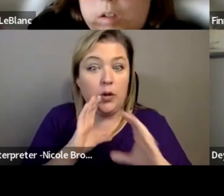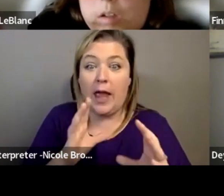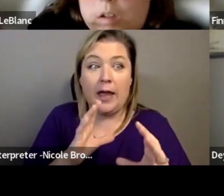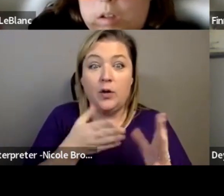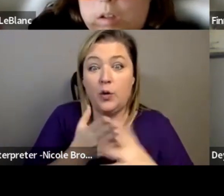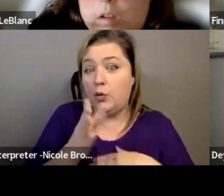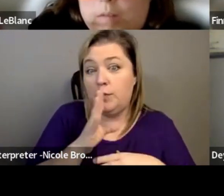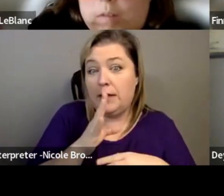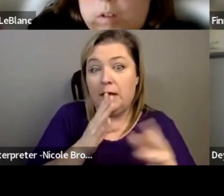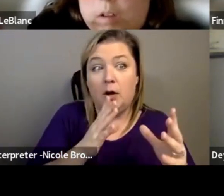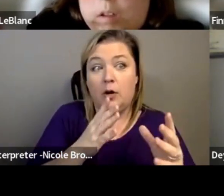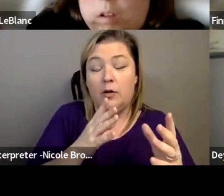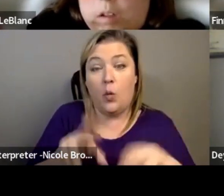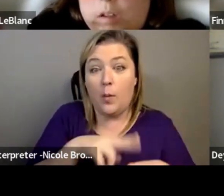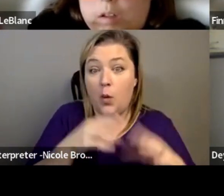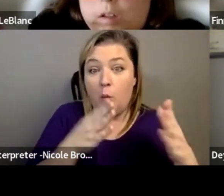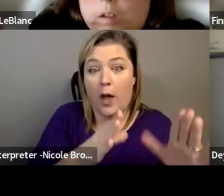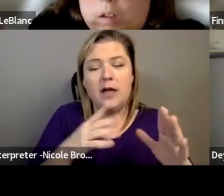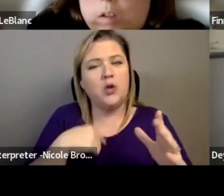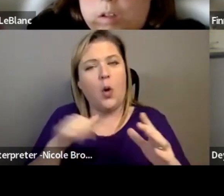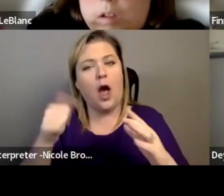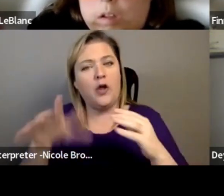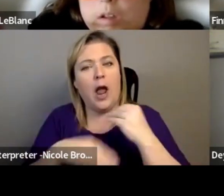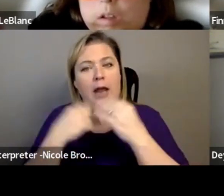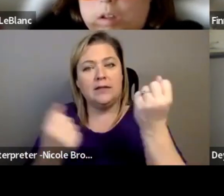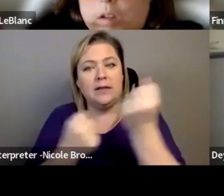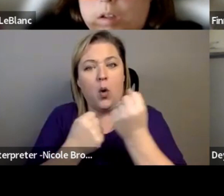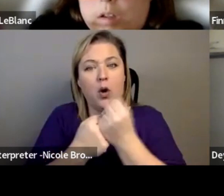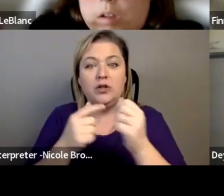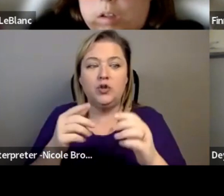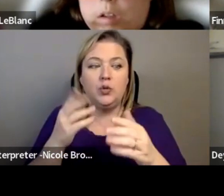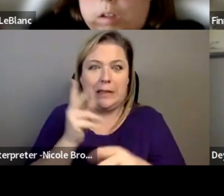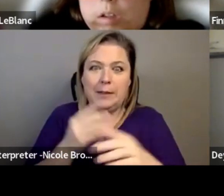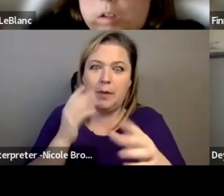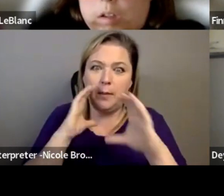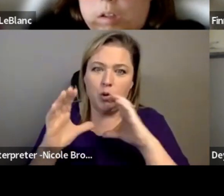supports for communication are continuing to be essential at this point.